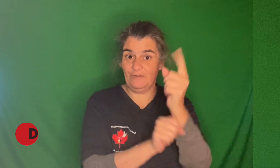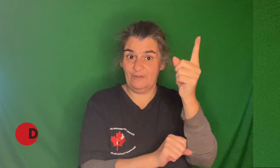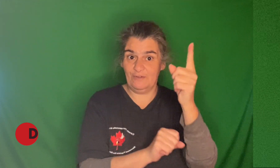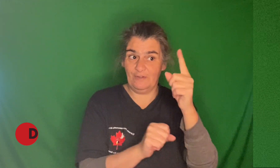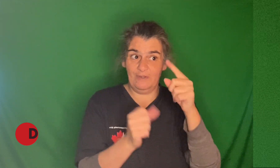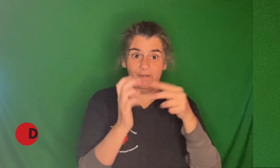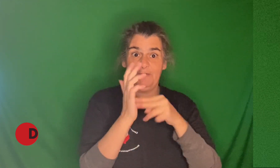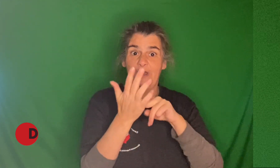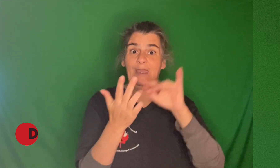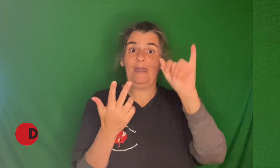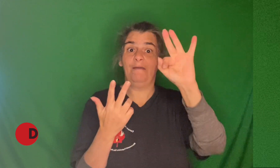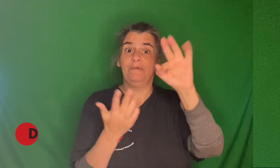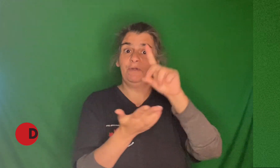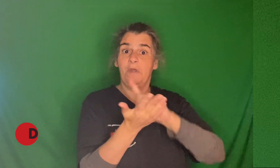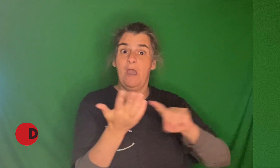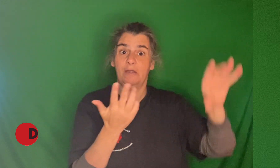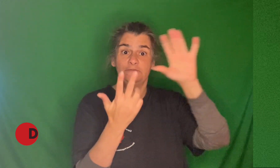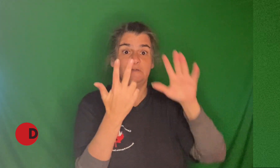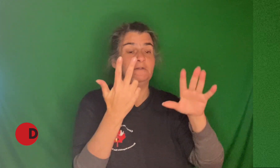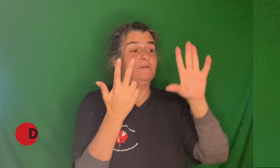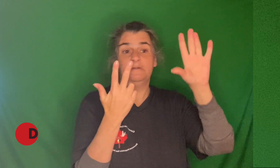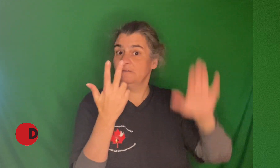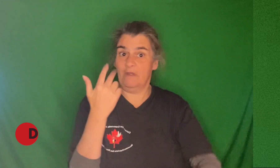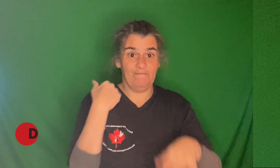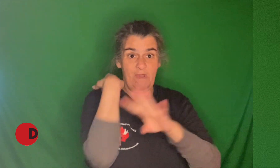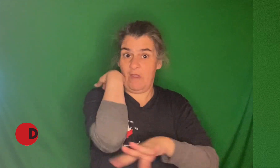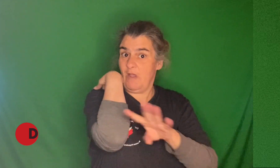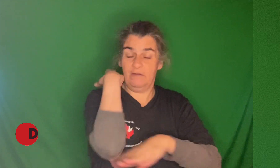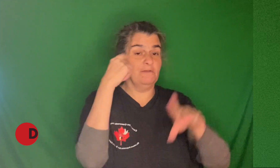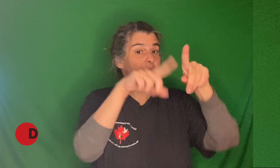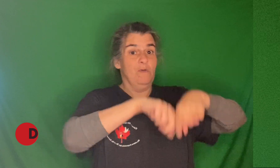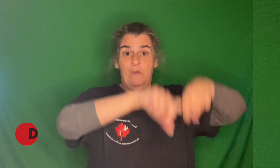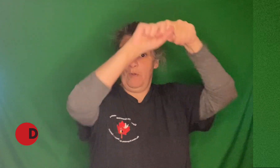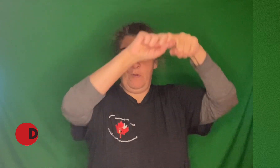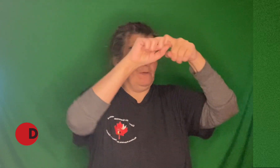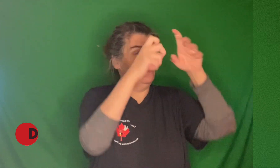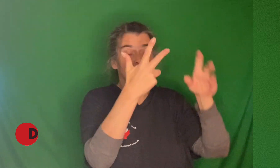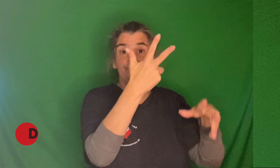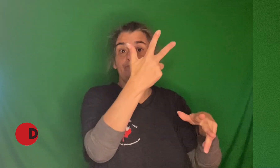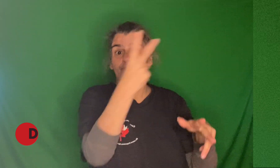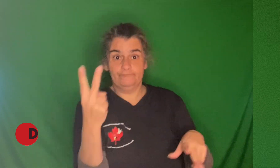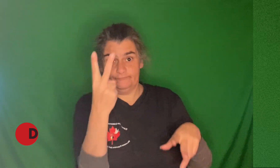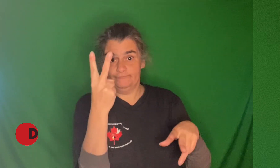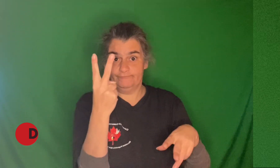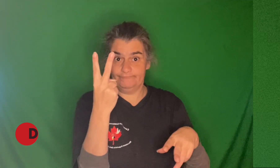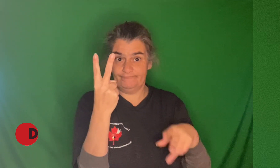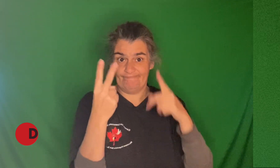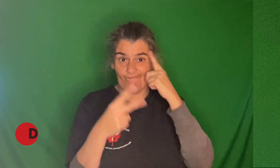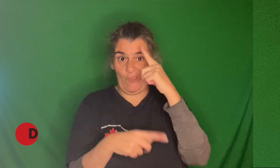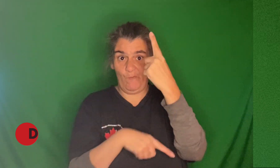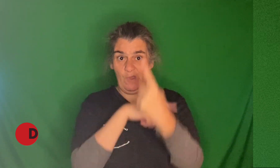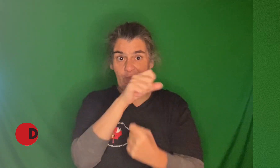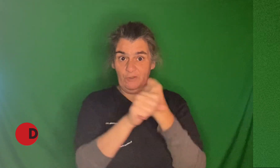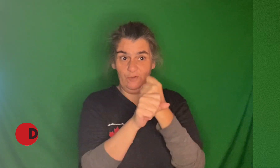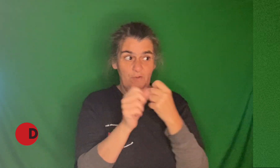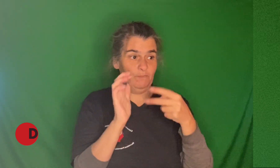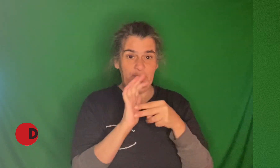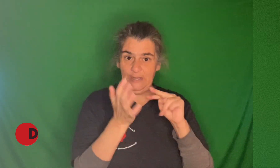training programs, we can expect only maybe 30 new interpreters